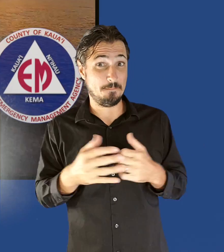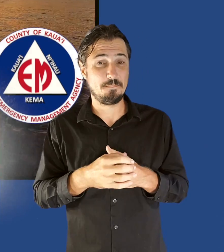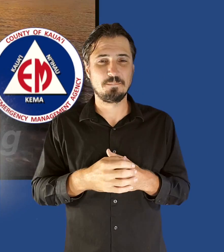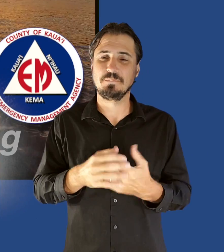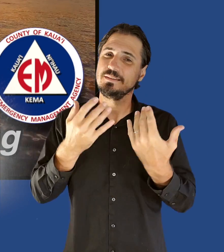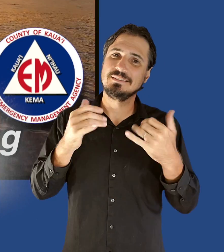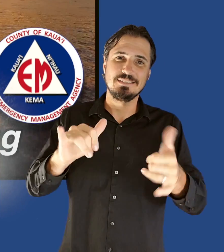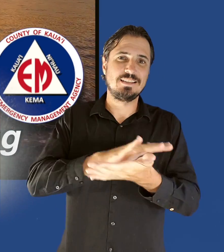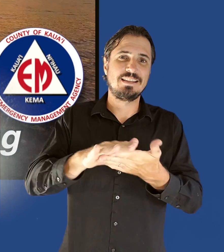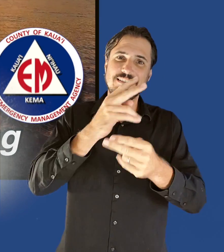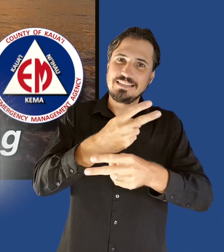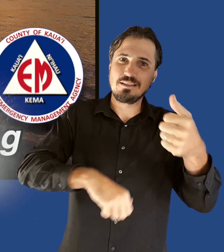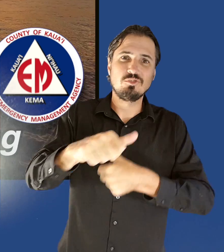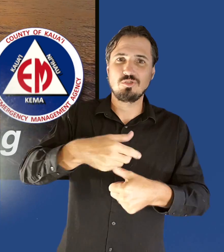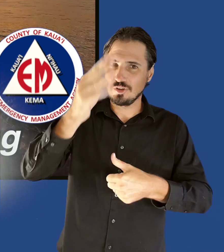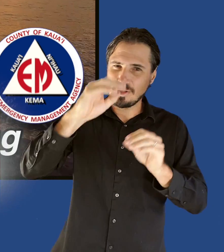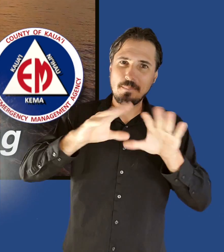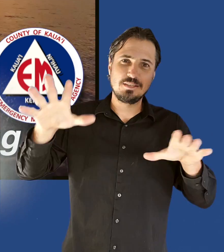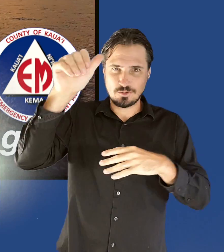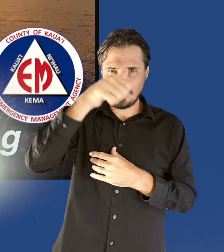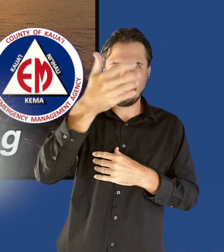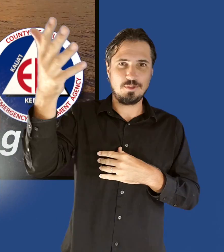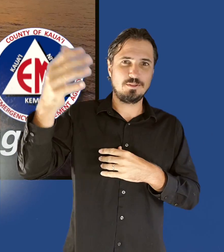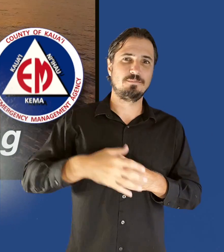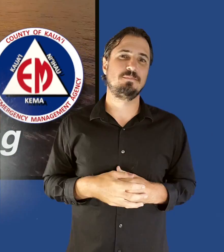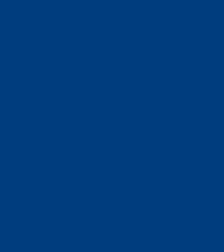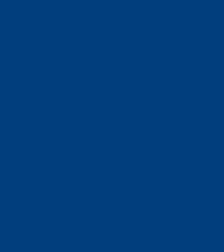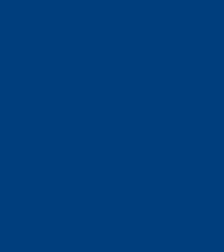Be kind, take care of one another. God Bless and Aloha!